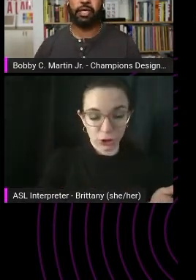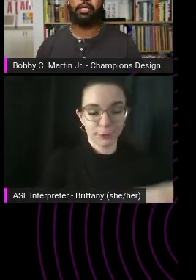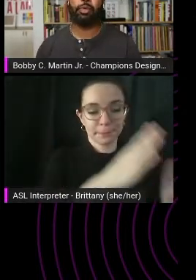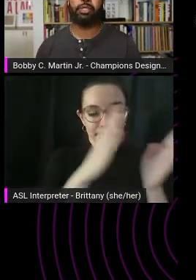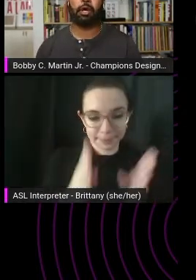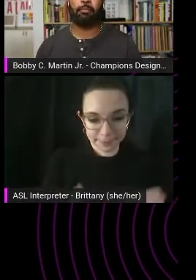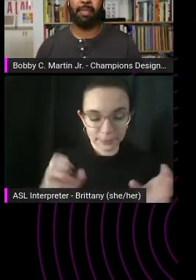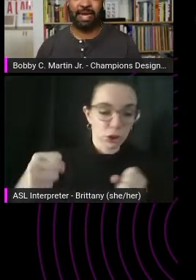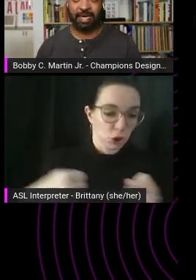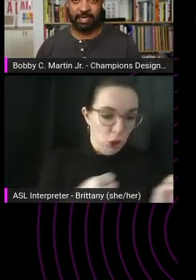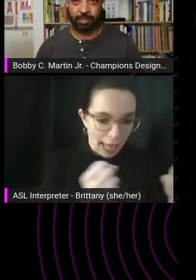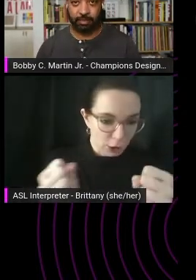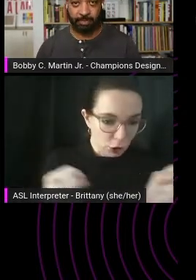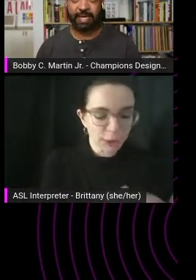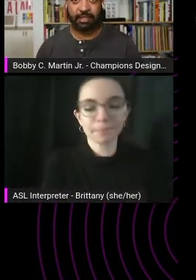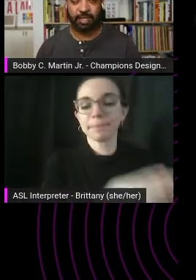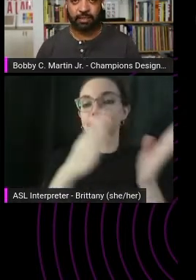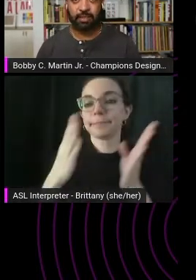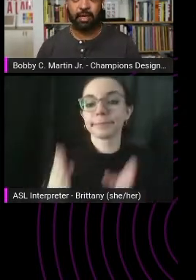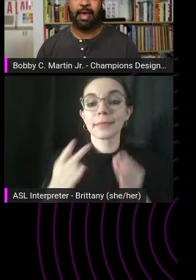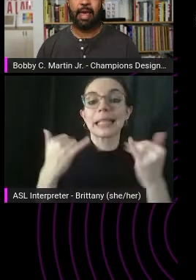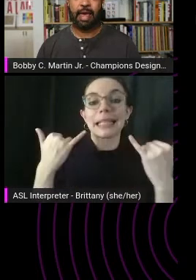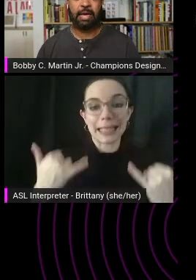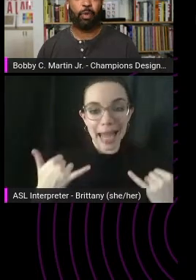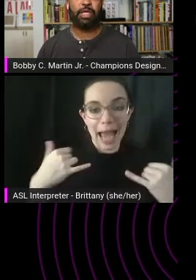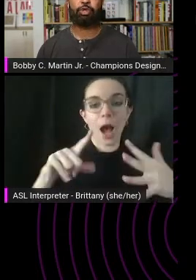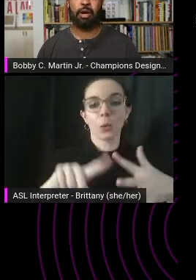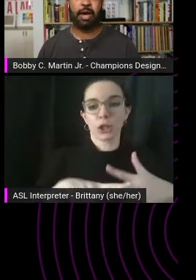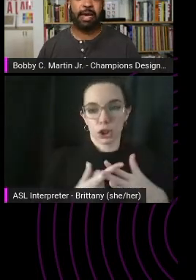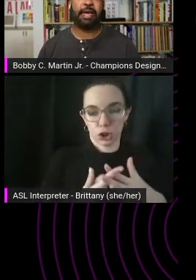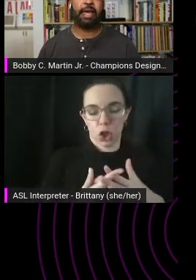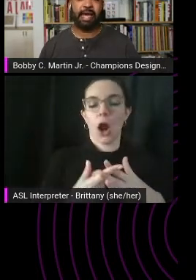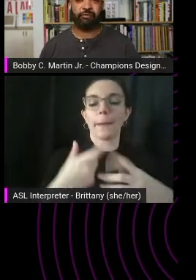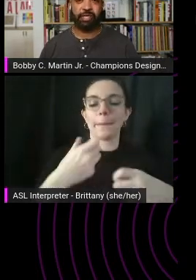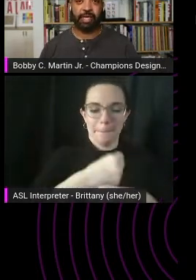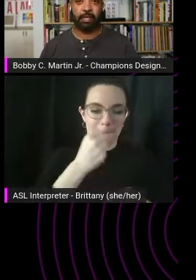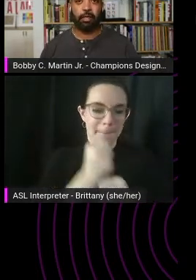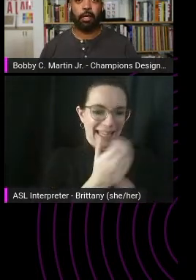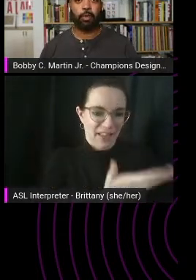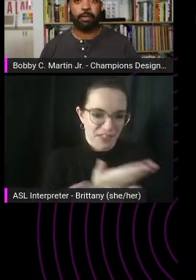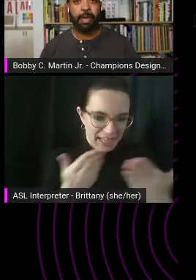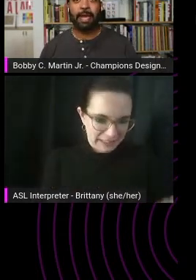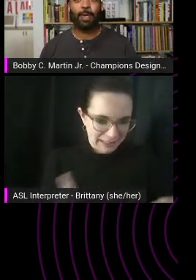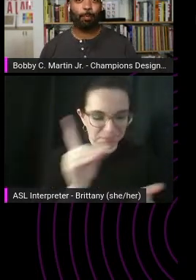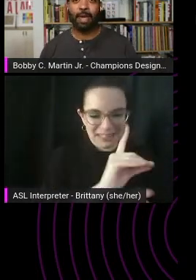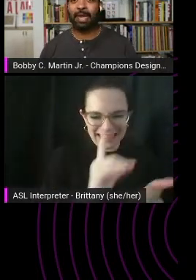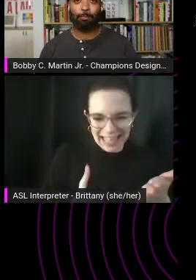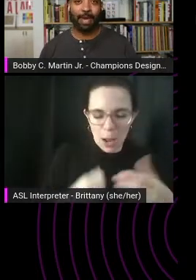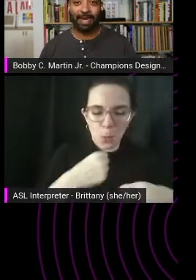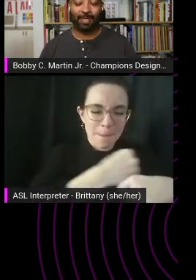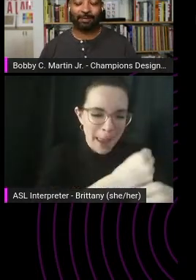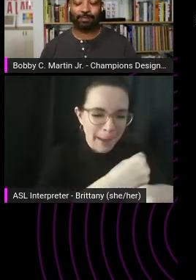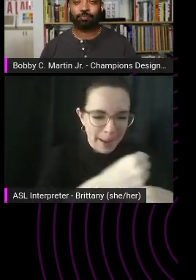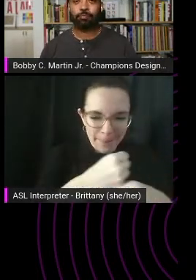then do we start making things. And we try everything. We make, make, make.